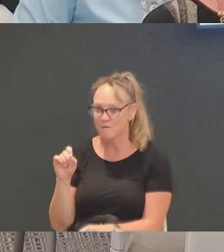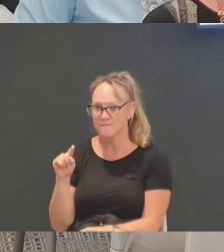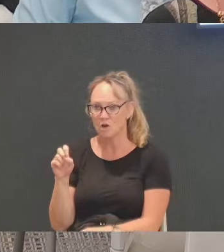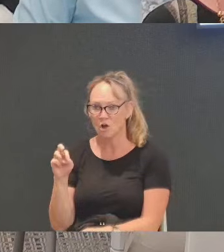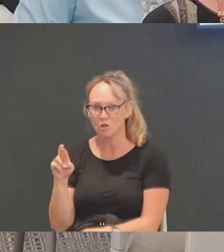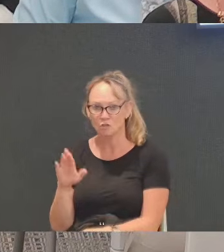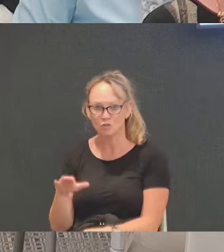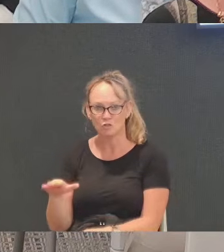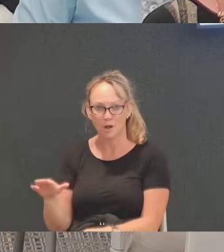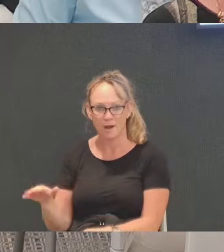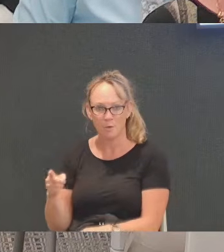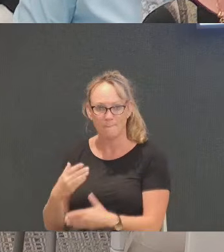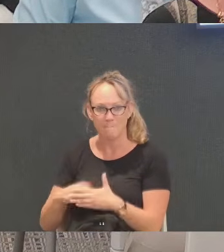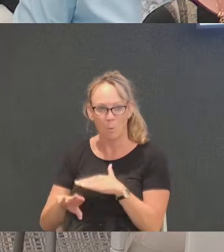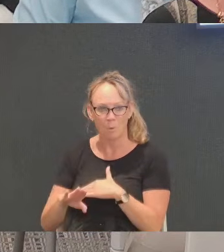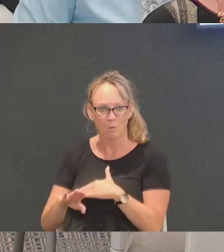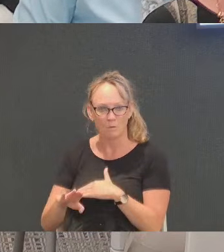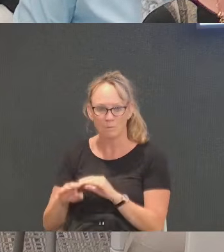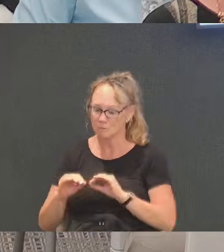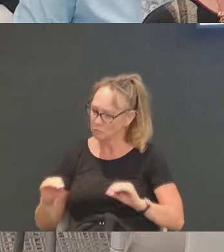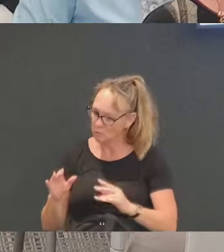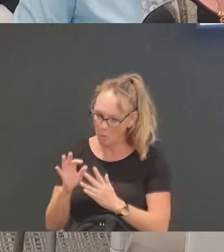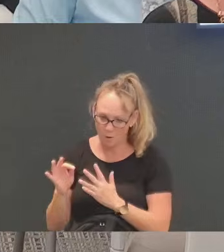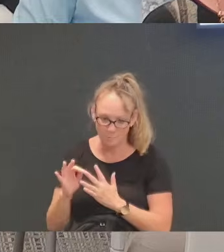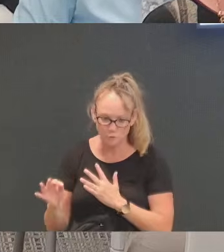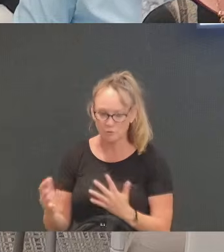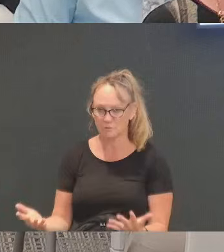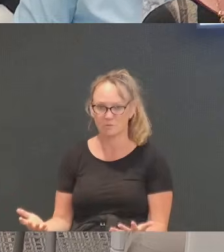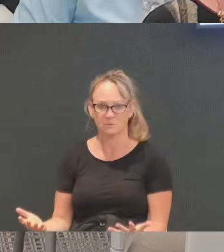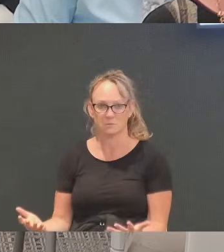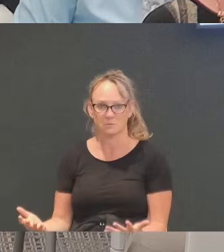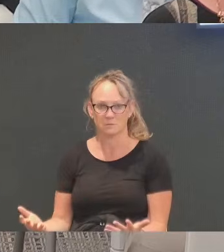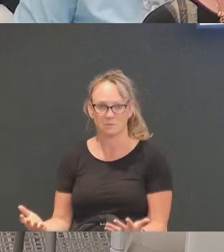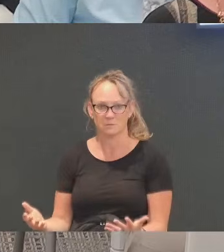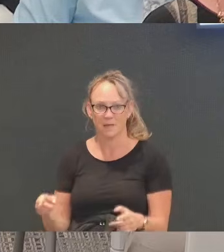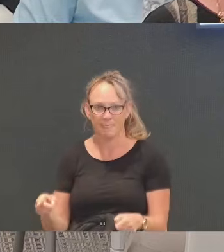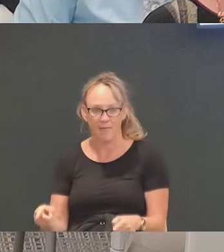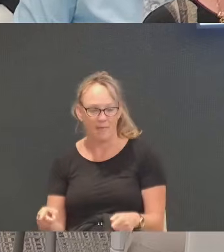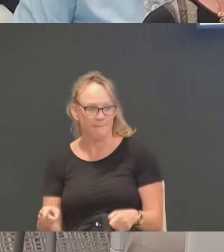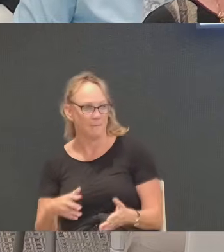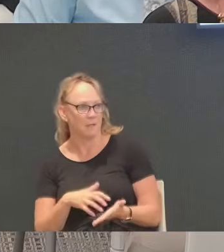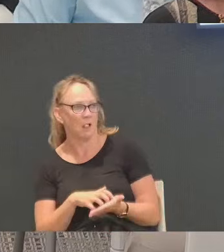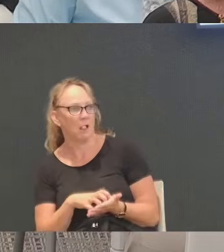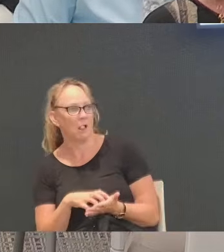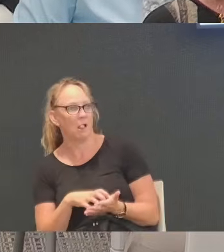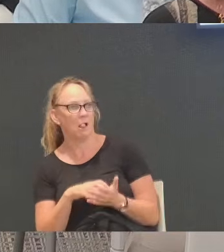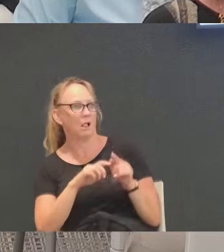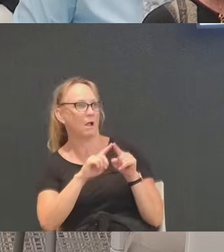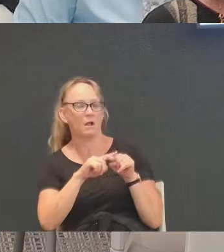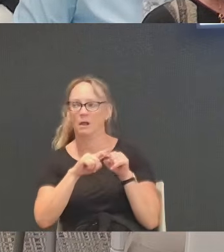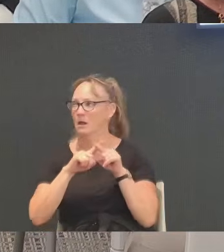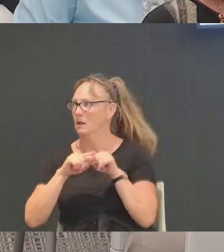and choices. They are at the mercy of so many individuals. They can't defend themselves, speak